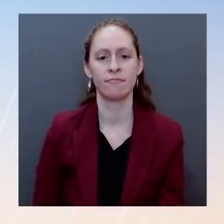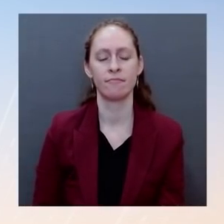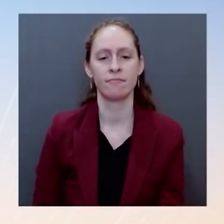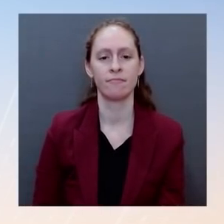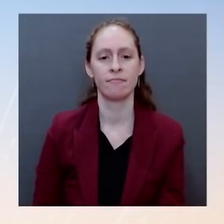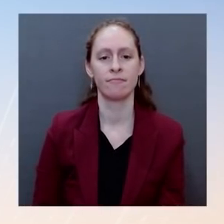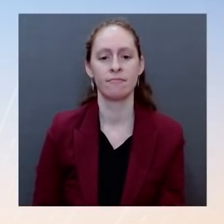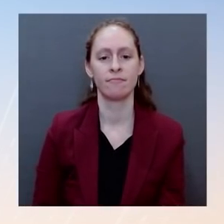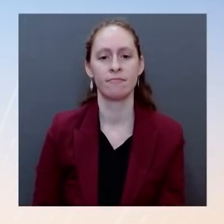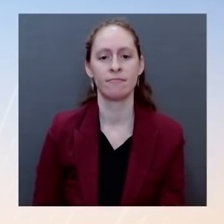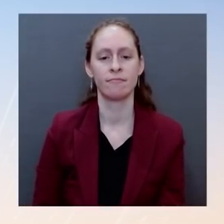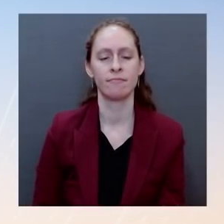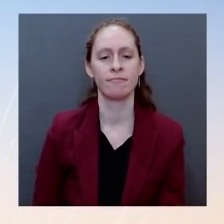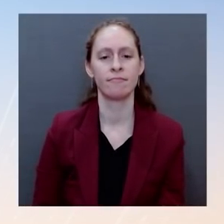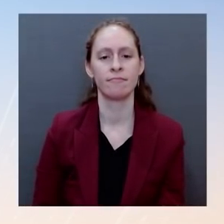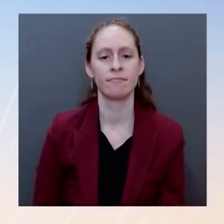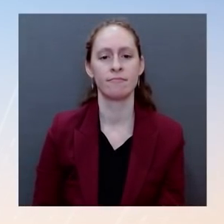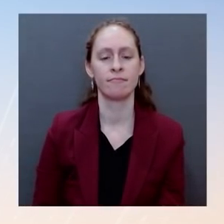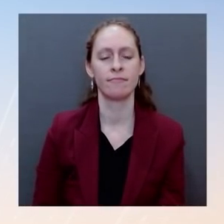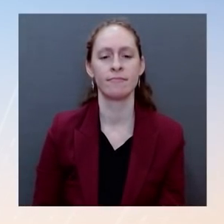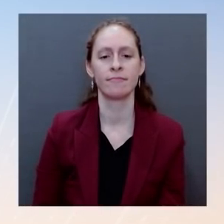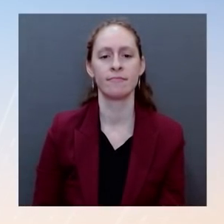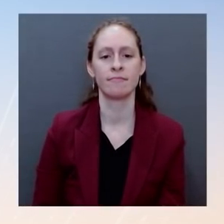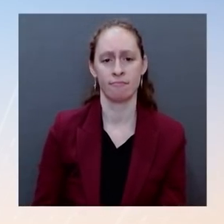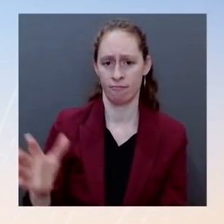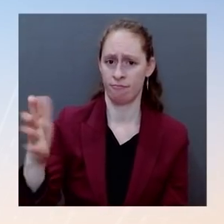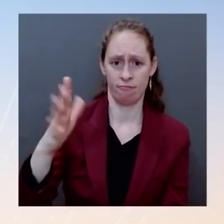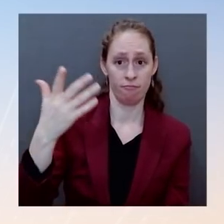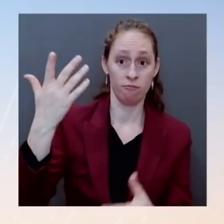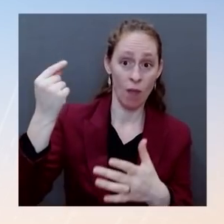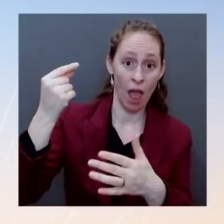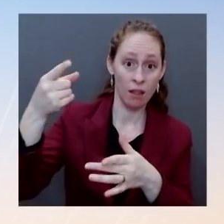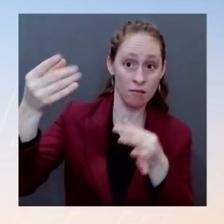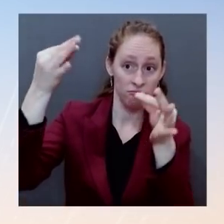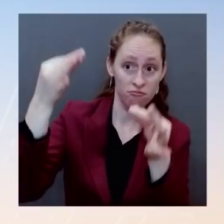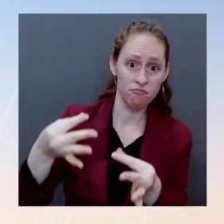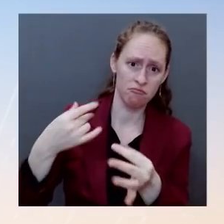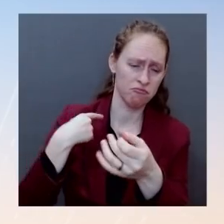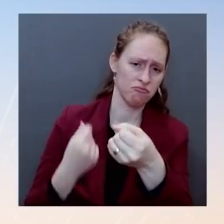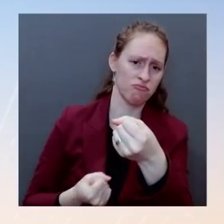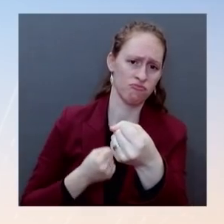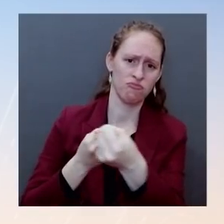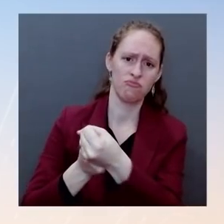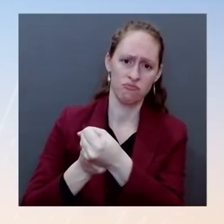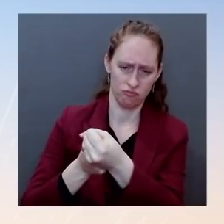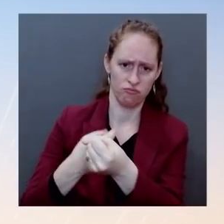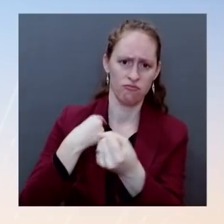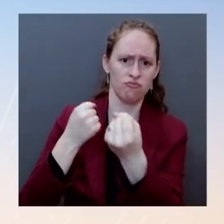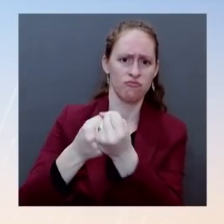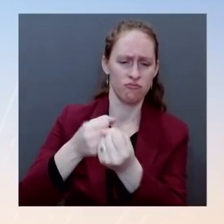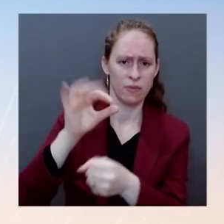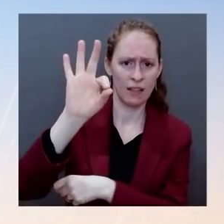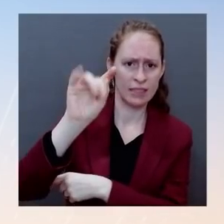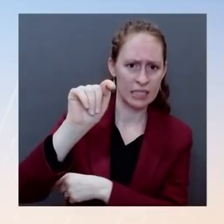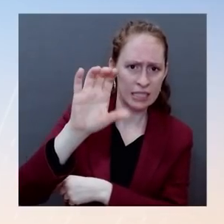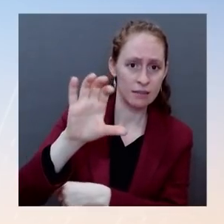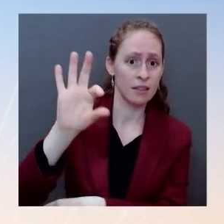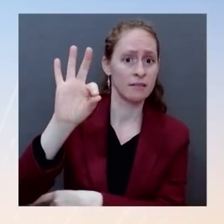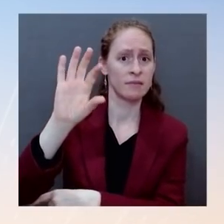to the skill and determination of the Federal Trade Commission, its staff, and its experts. For generations, the Americans' approach has been to expose --